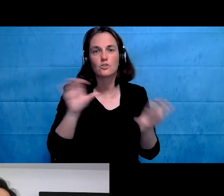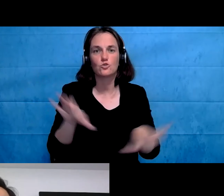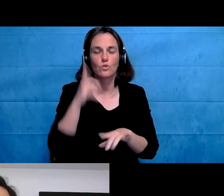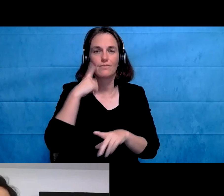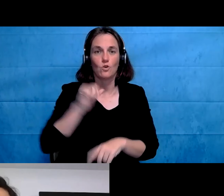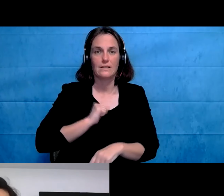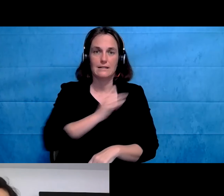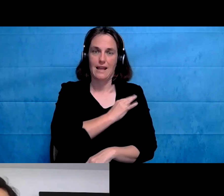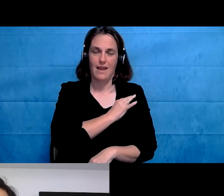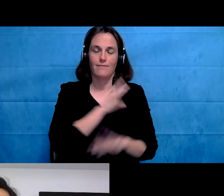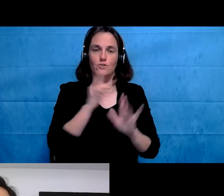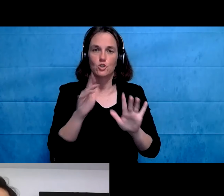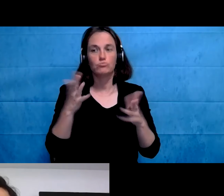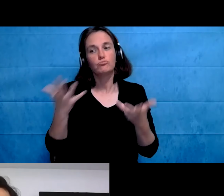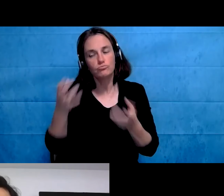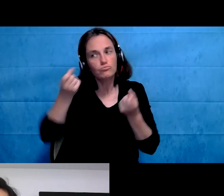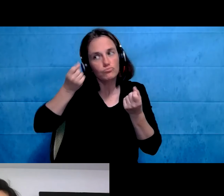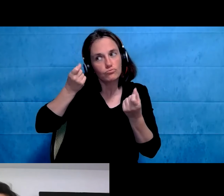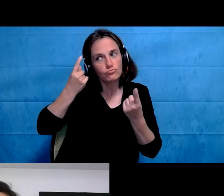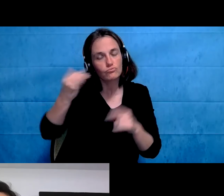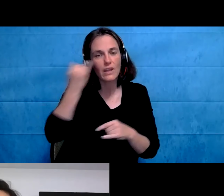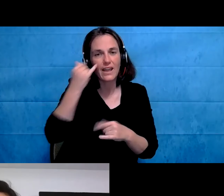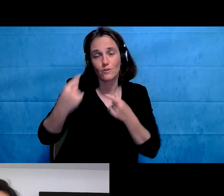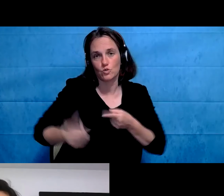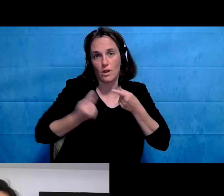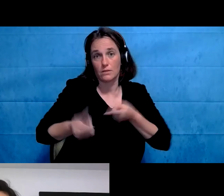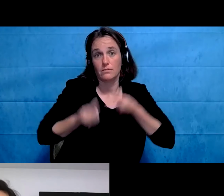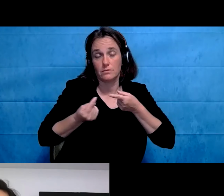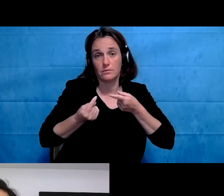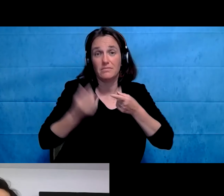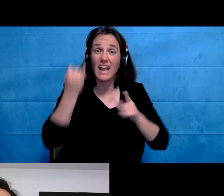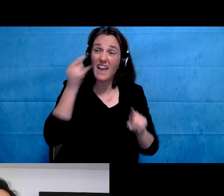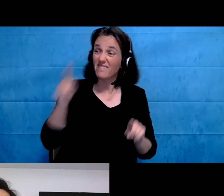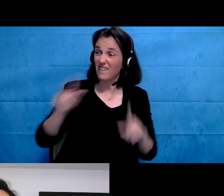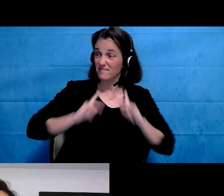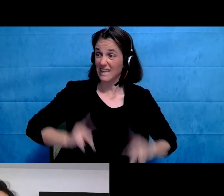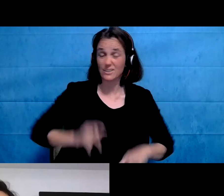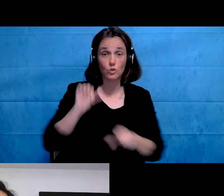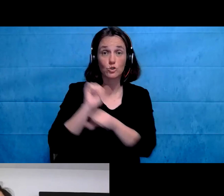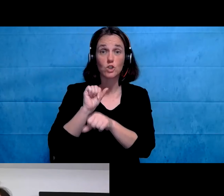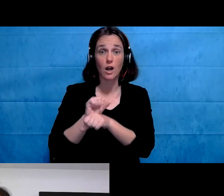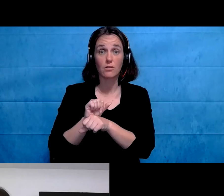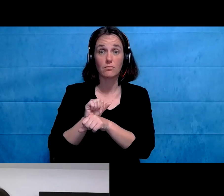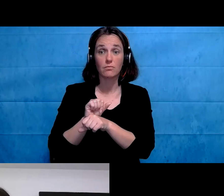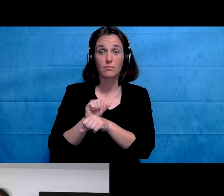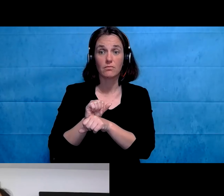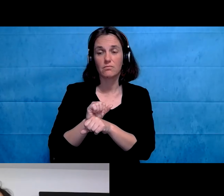to be more understanding if they're struggling with this. If they have a really physical job, you might wanna have someone assess kind of,